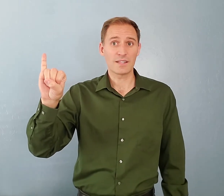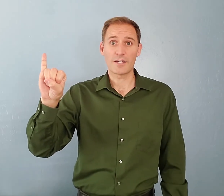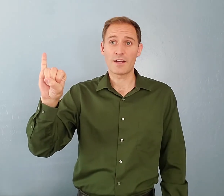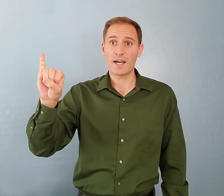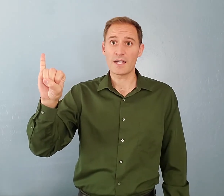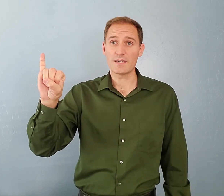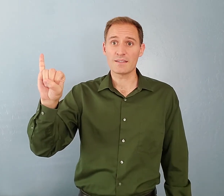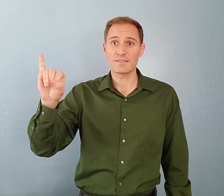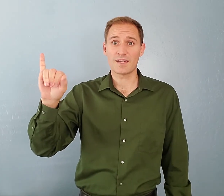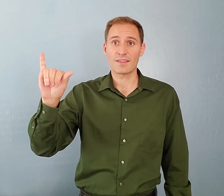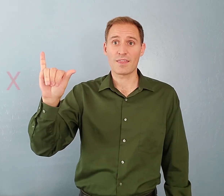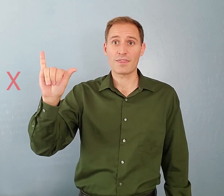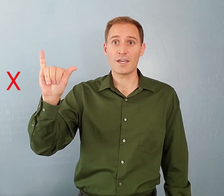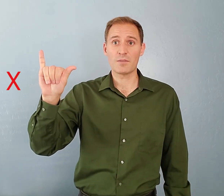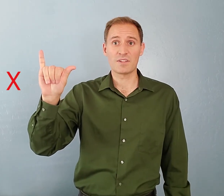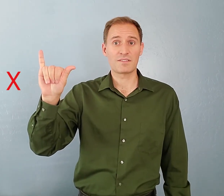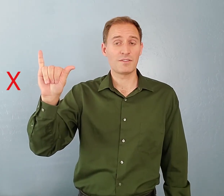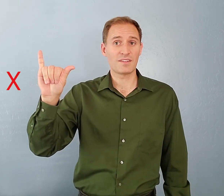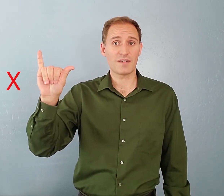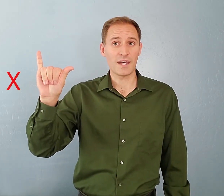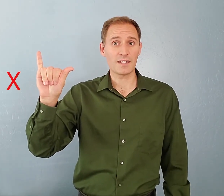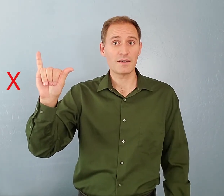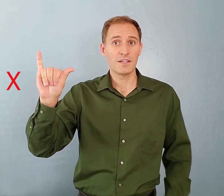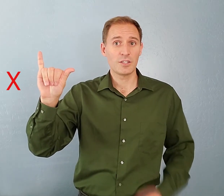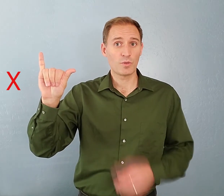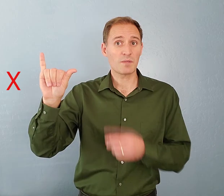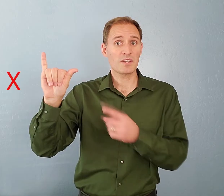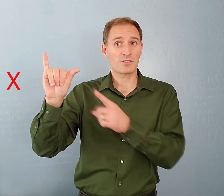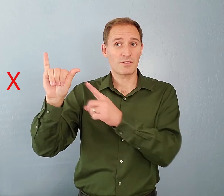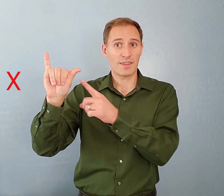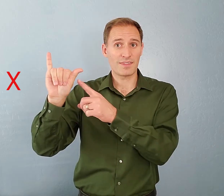letter I is that the thumb is to the side you want to make sure that this